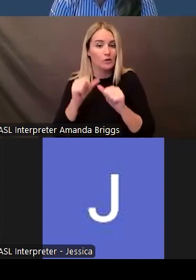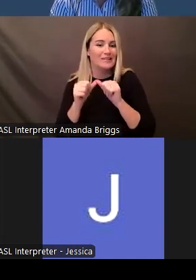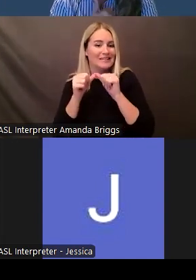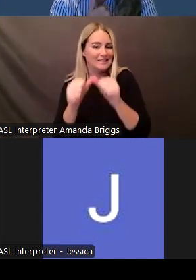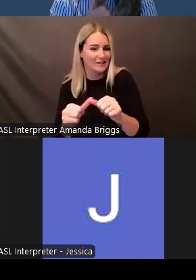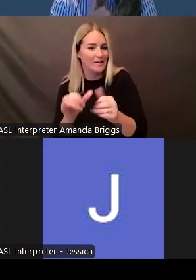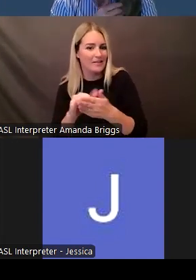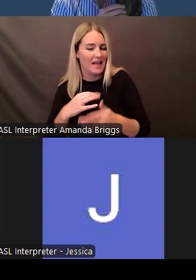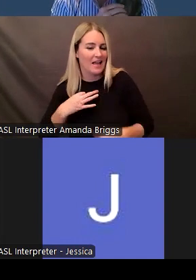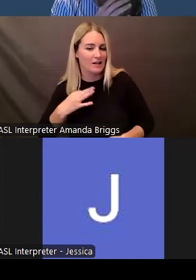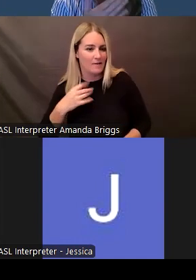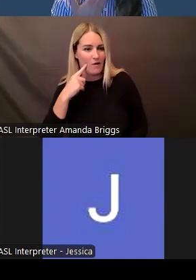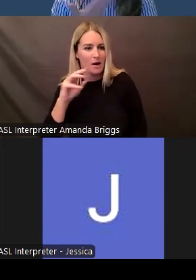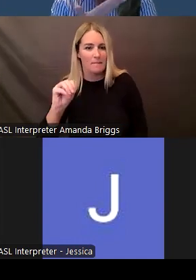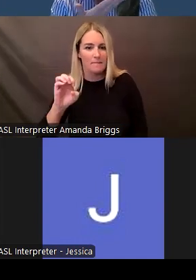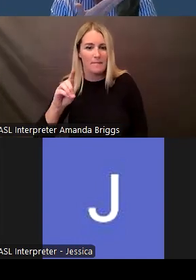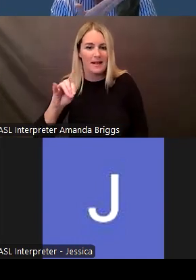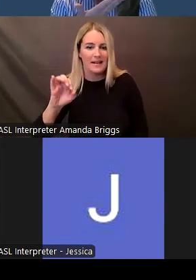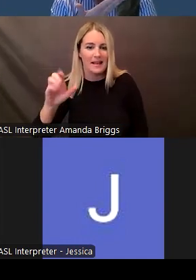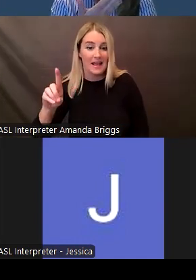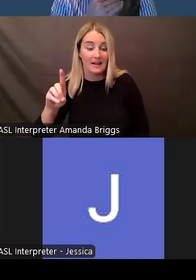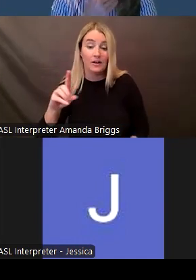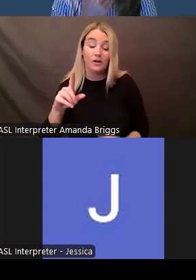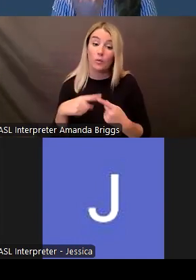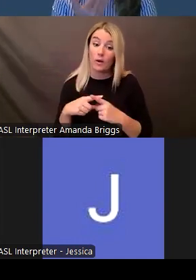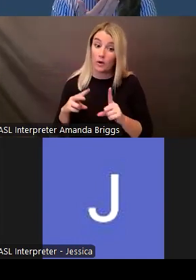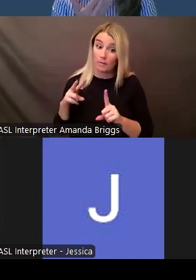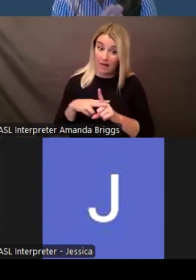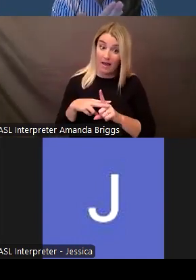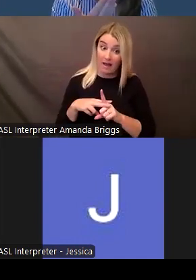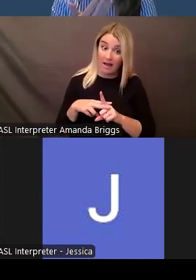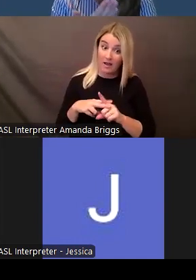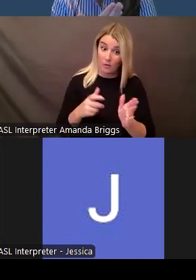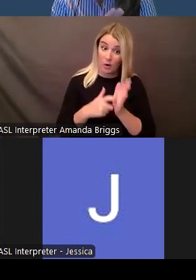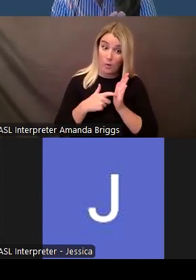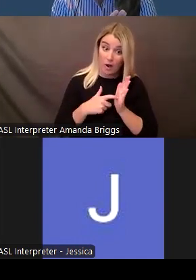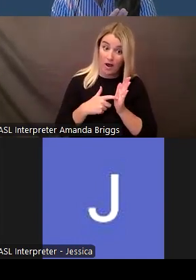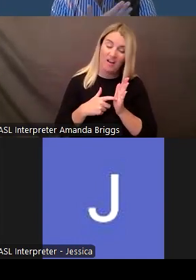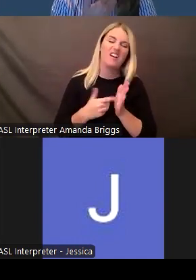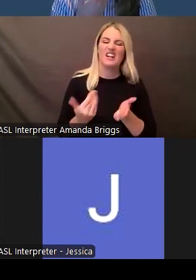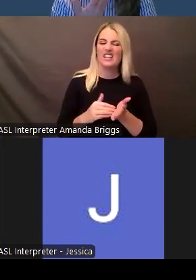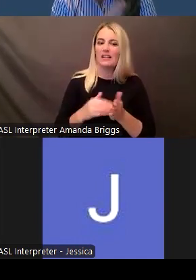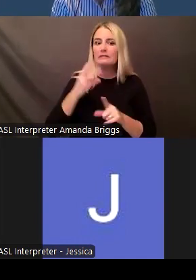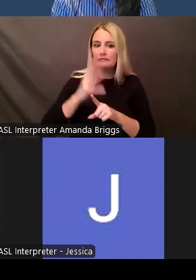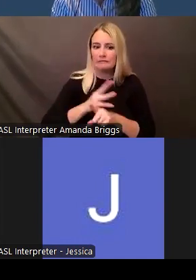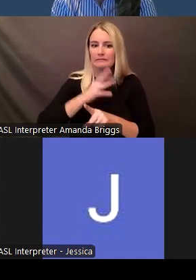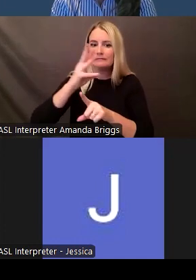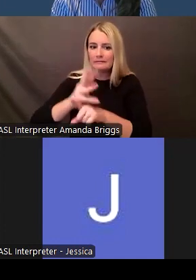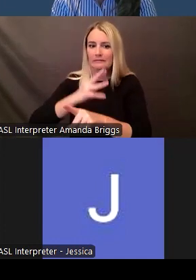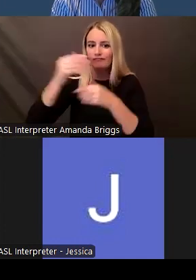And that verification will be required at the time you apply. And then again at every six-month redetermination.